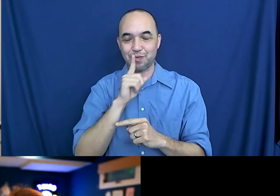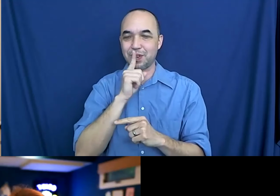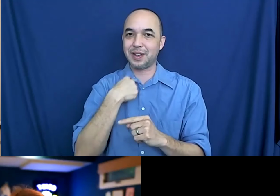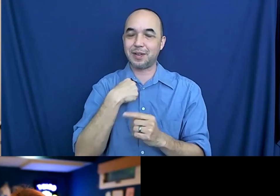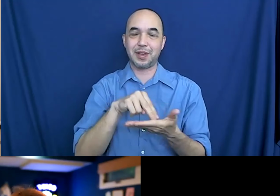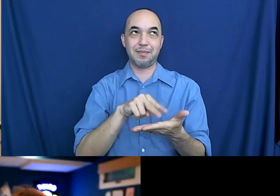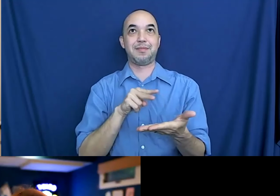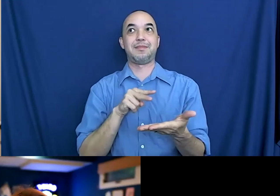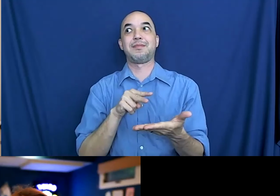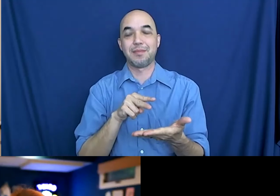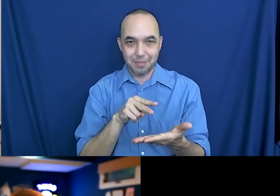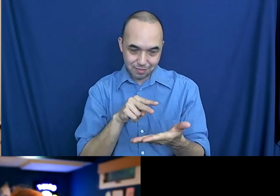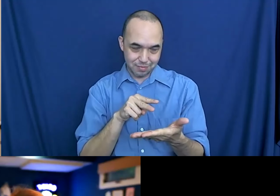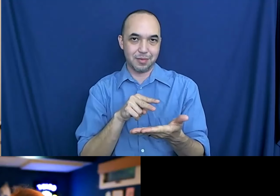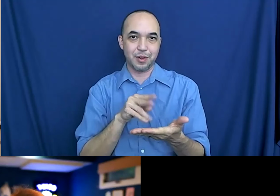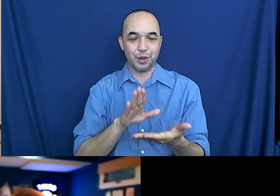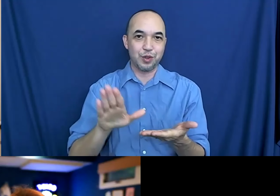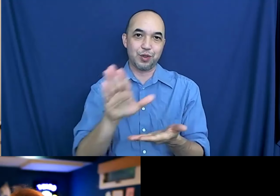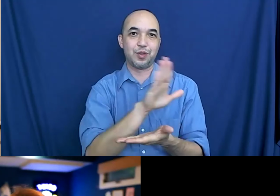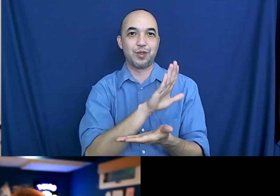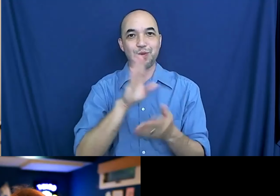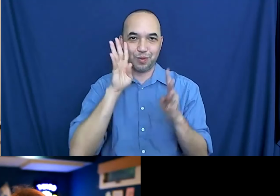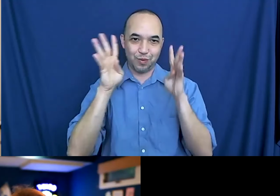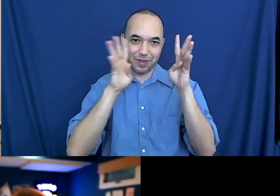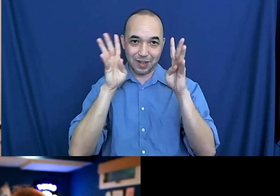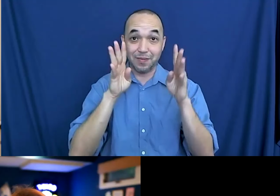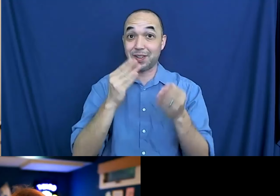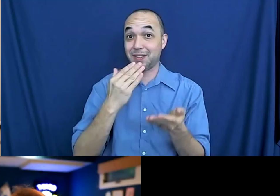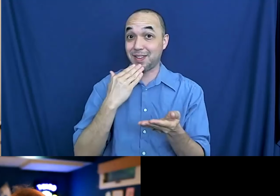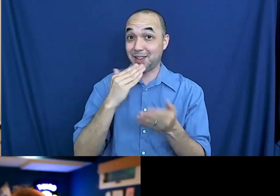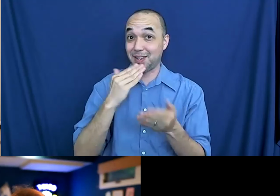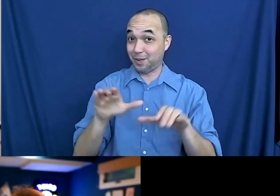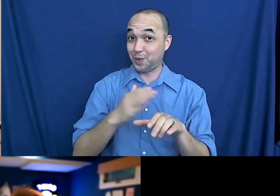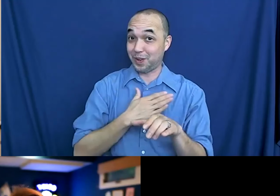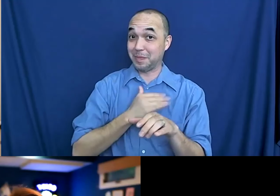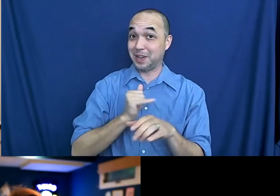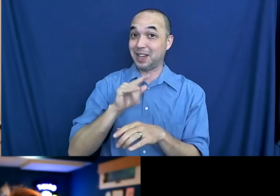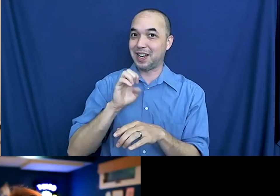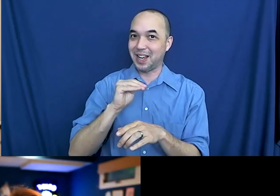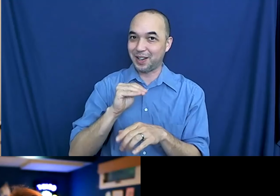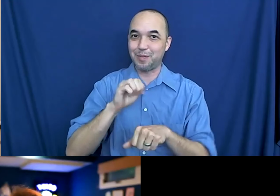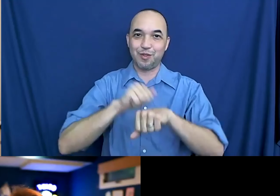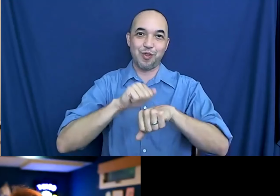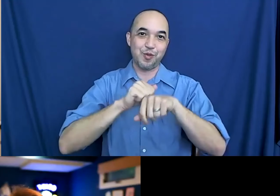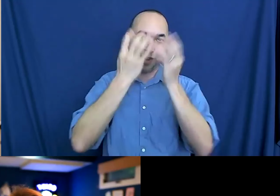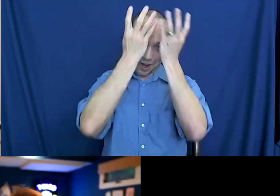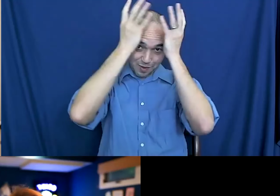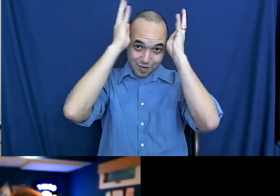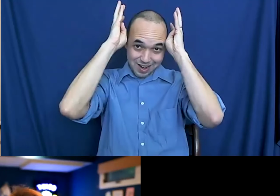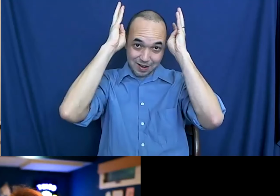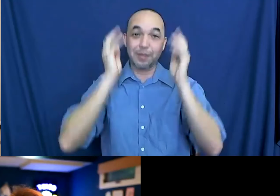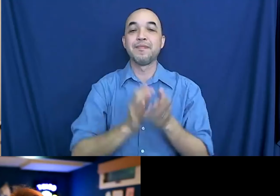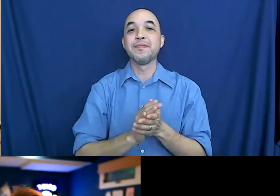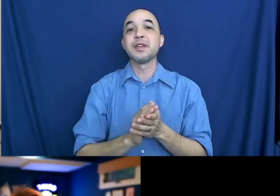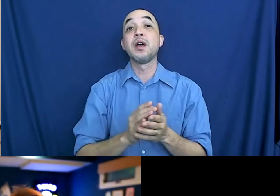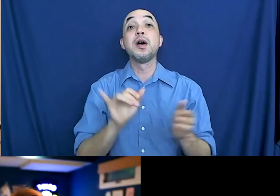CREATIVITY. THANK YOU FOR DOING MY ITEM.